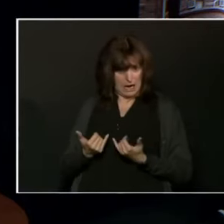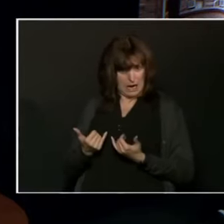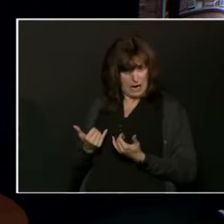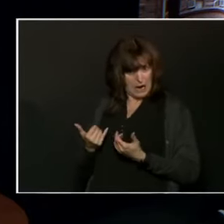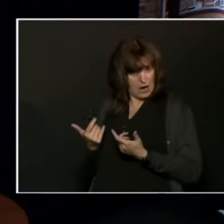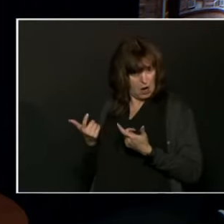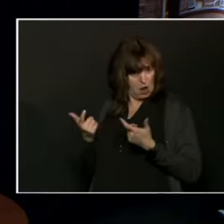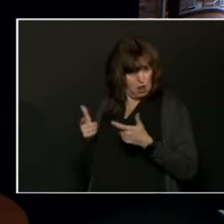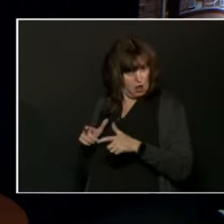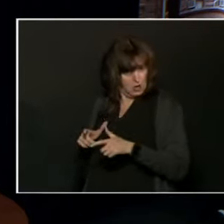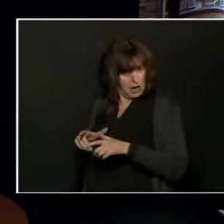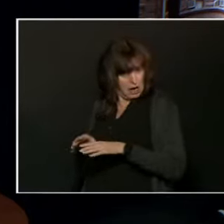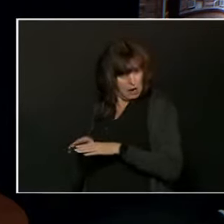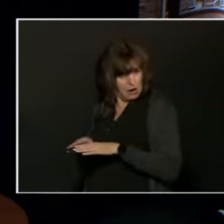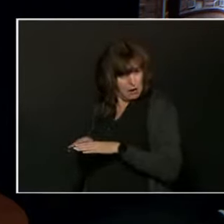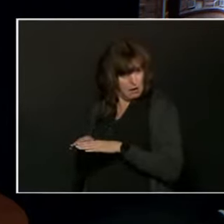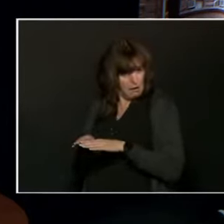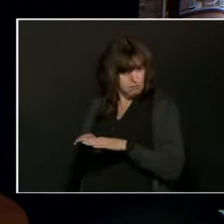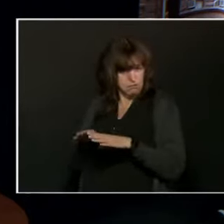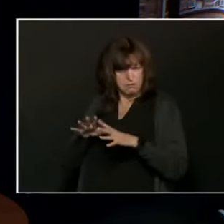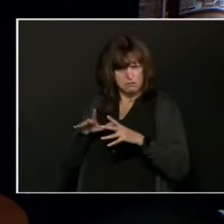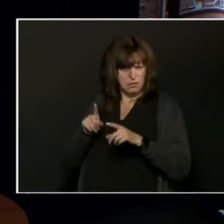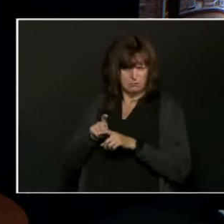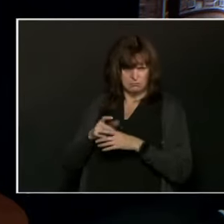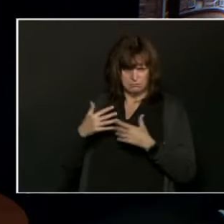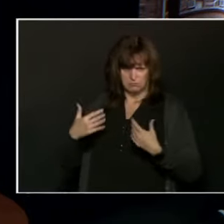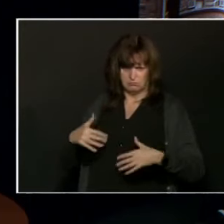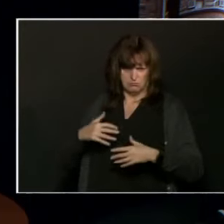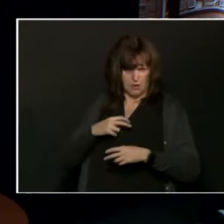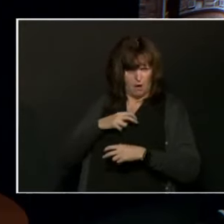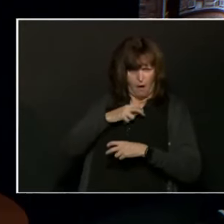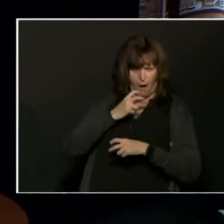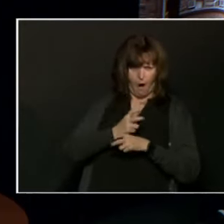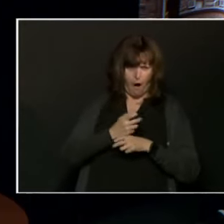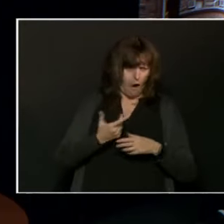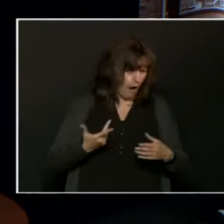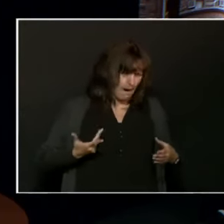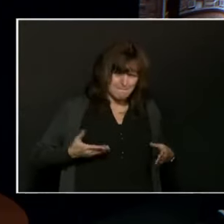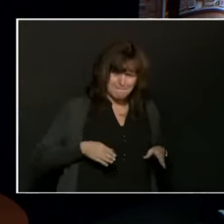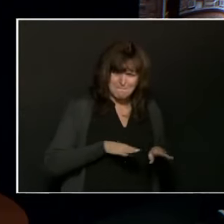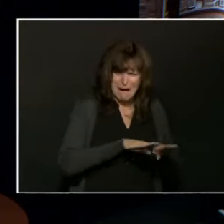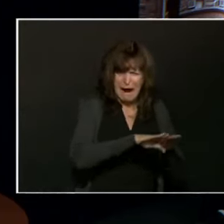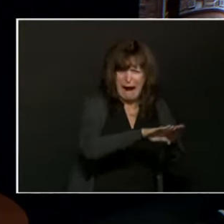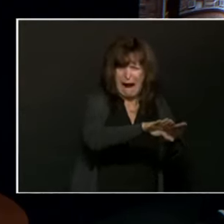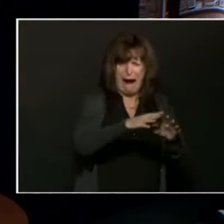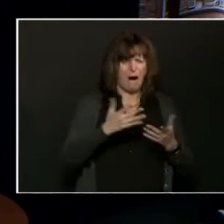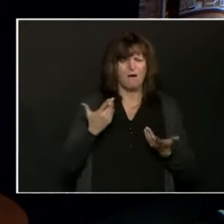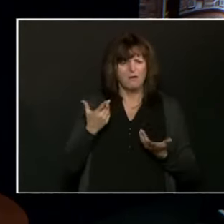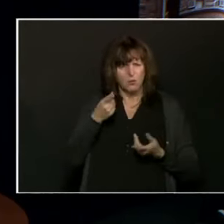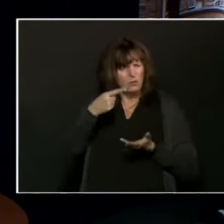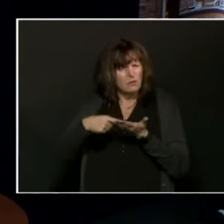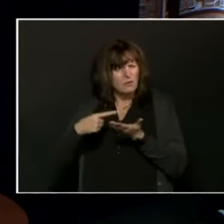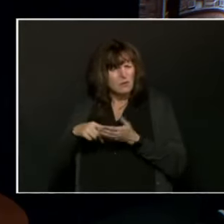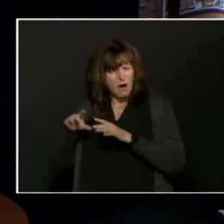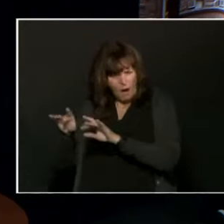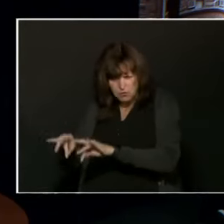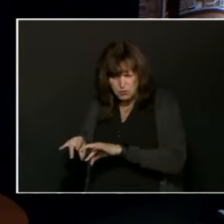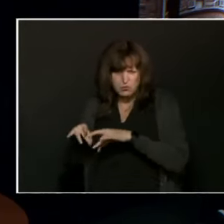NOW IN THE LOCKDOWN ZONE AND THE